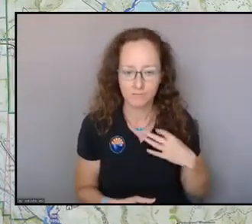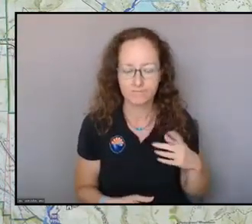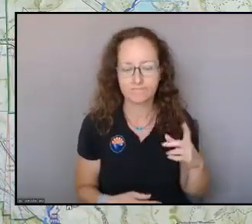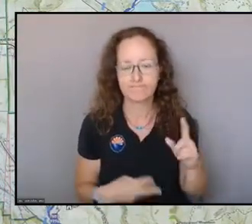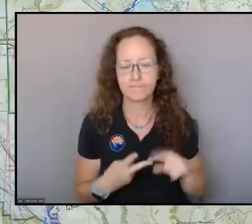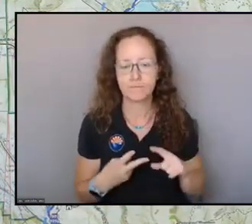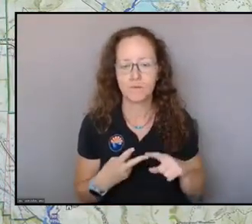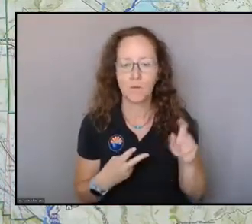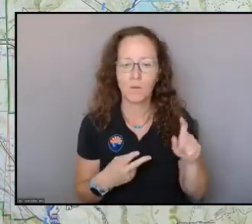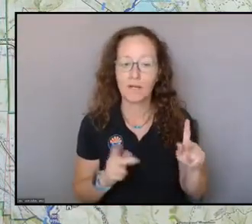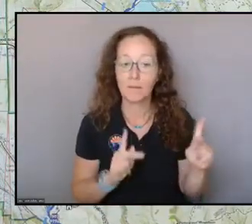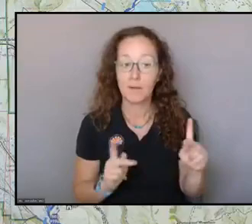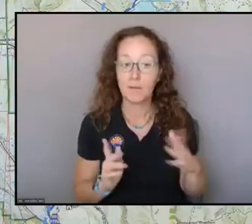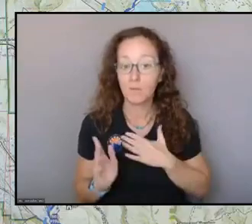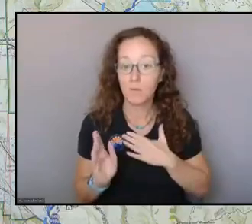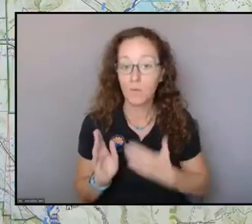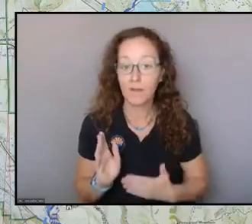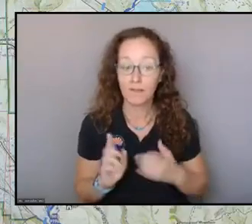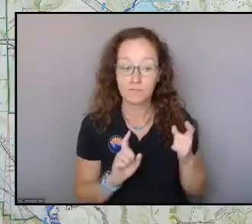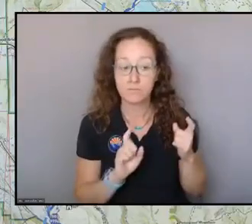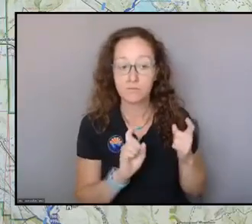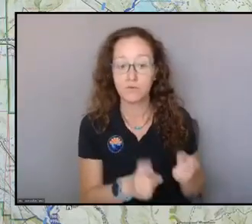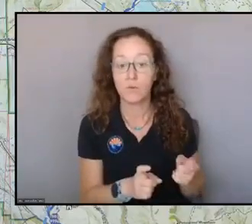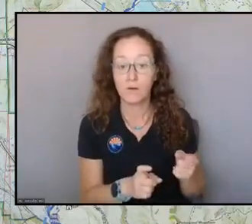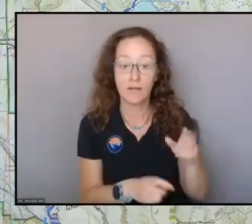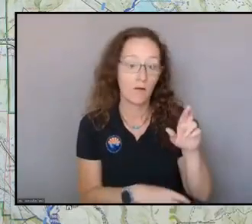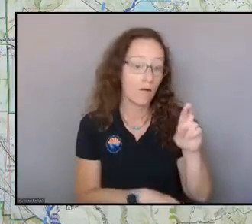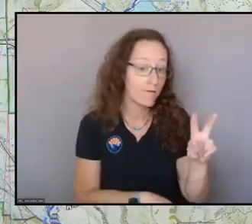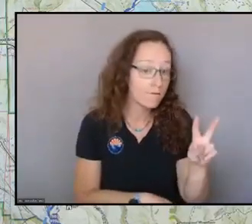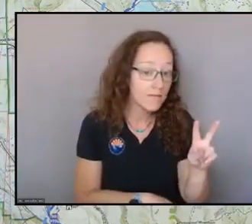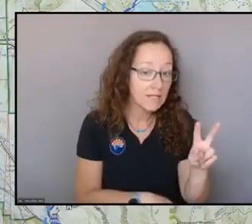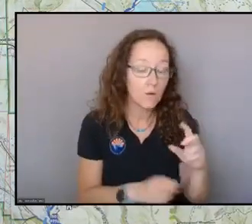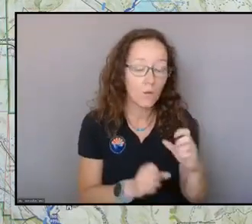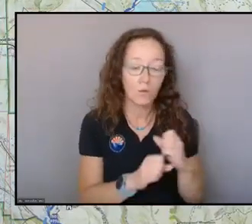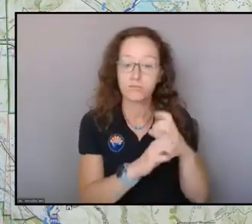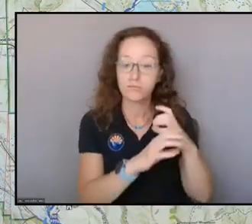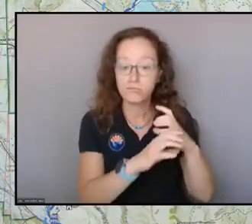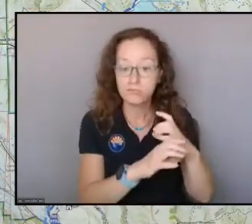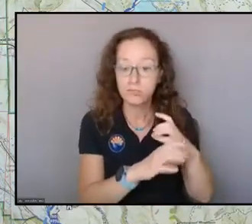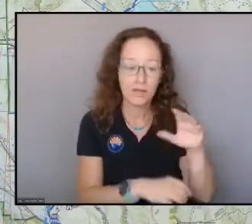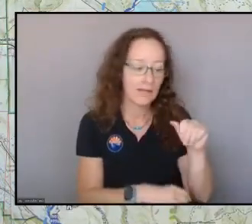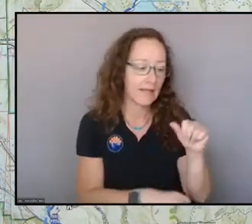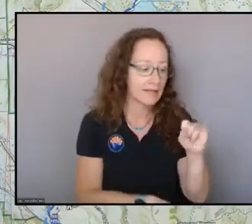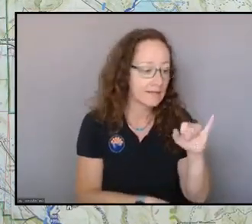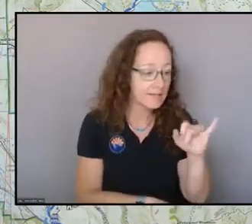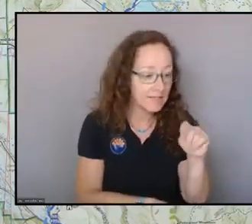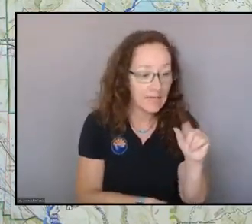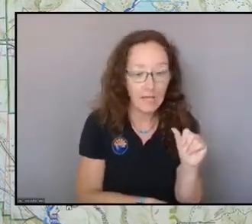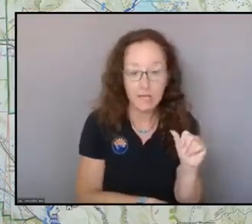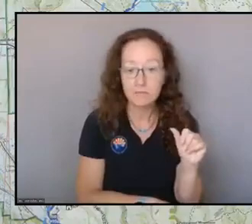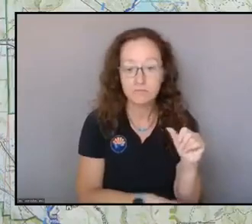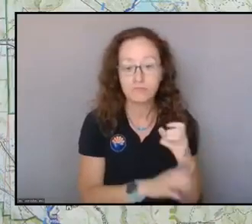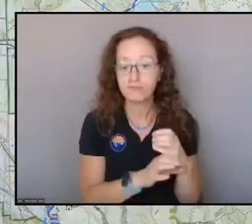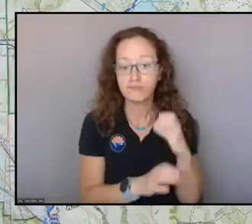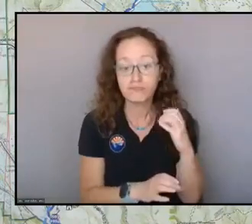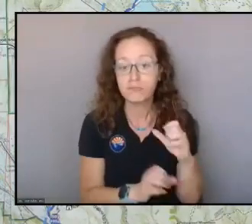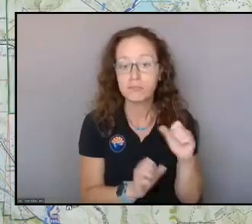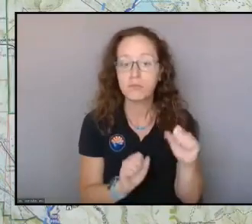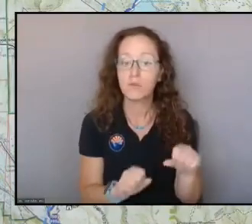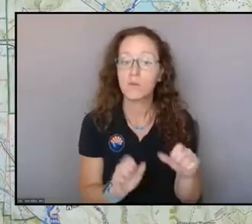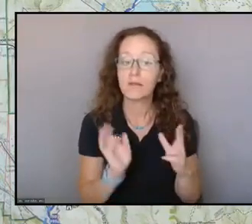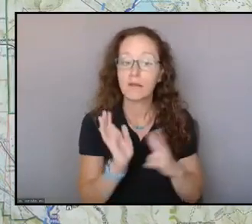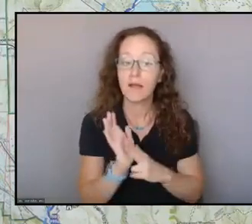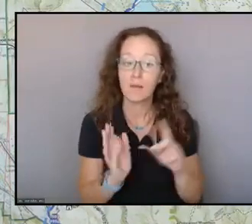WE NEED PEOPLE WHO WOULD BE WILLING TO DONATE RVs OR